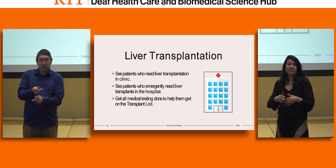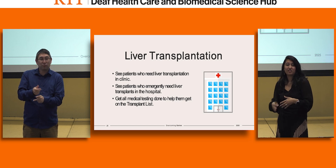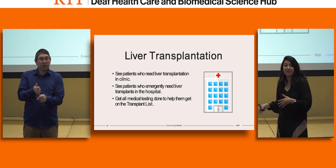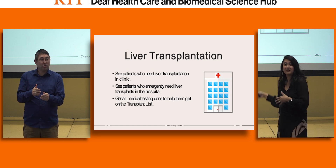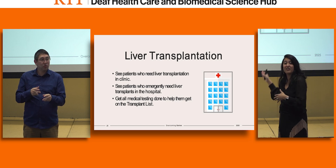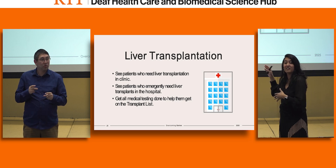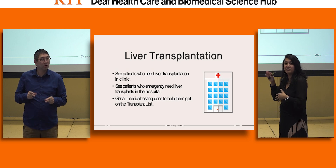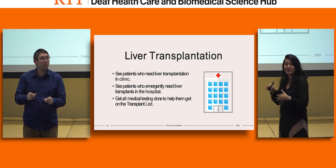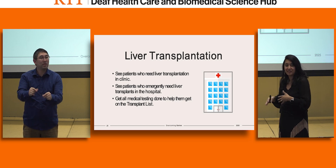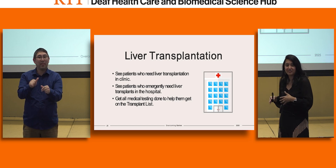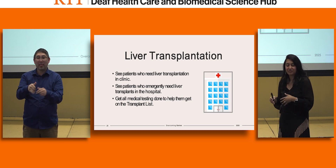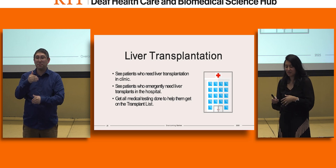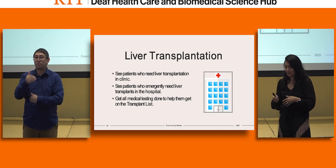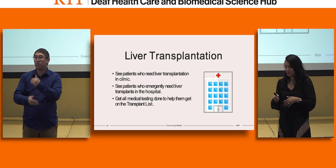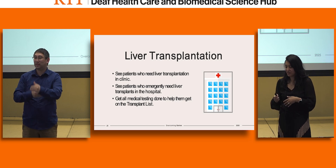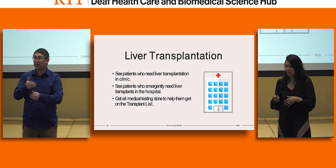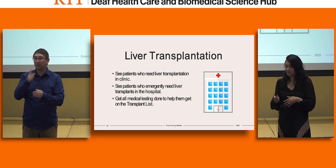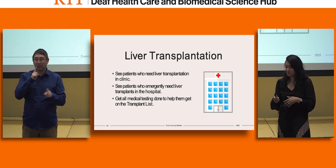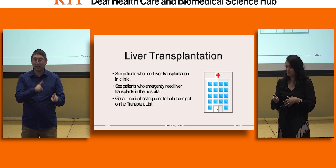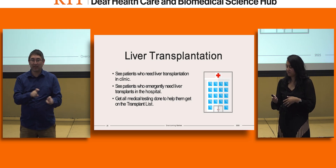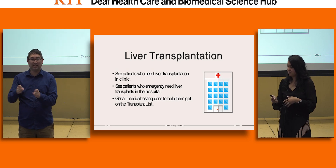and trying to expedite this route for them.